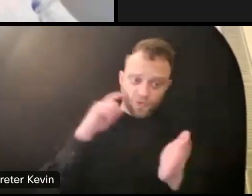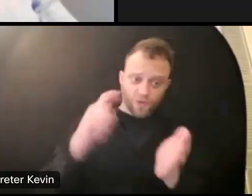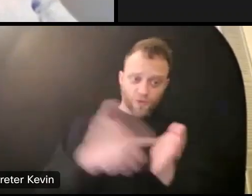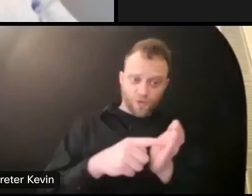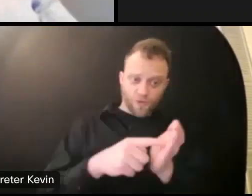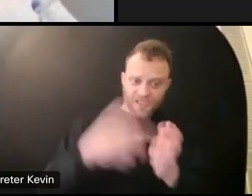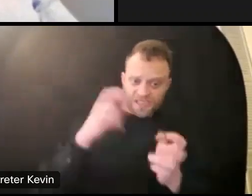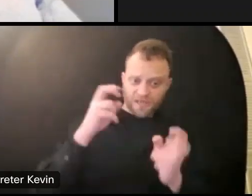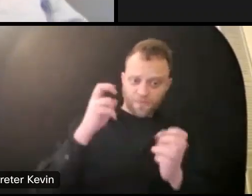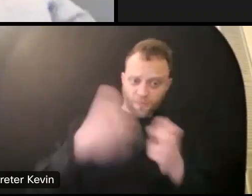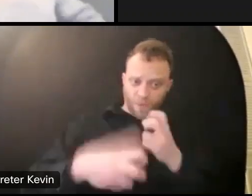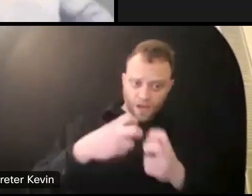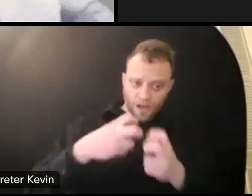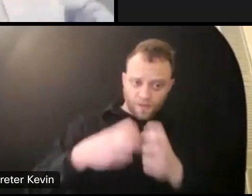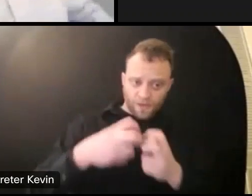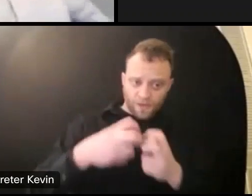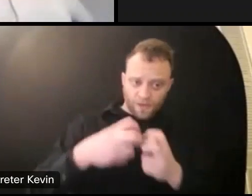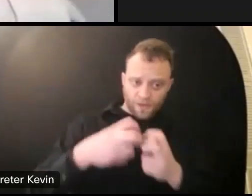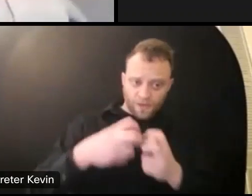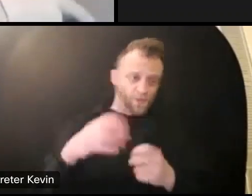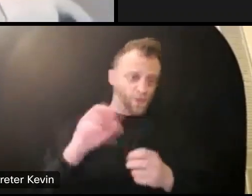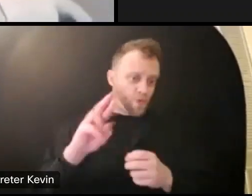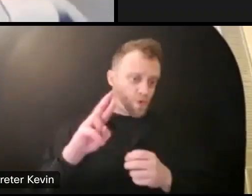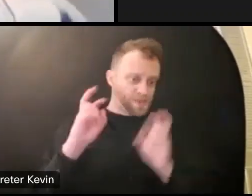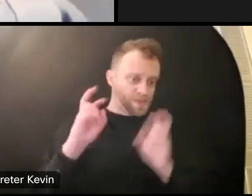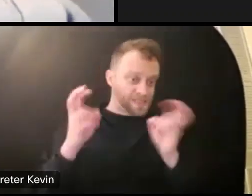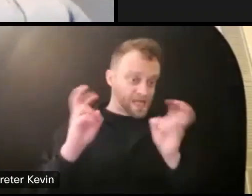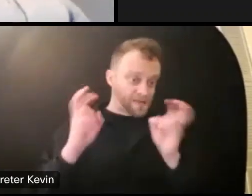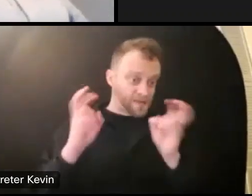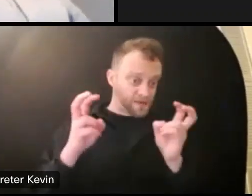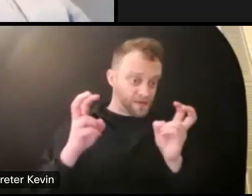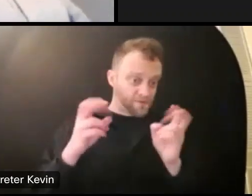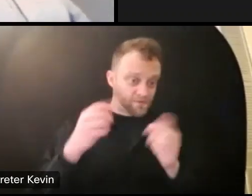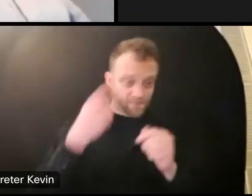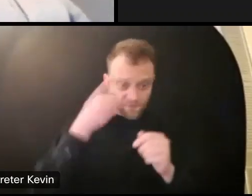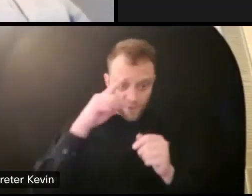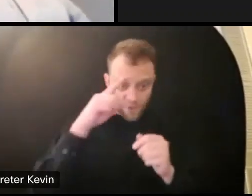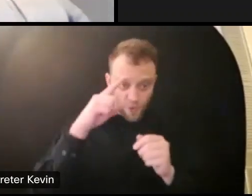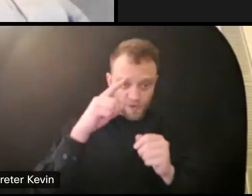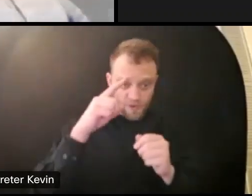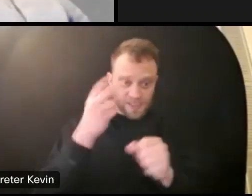hottest issues that may come up in the next two years - which SMD they're currently in, and we